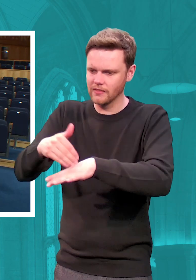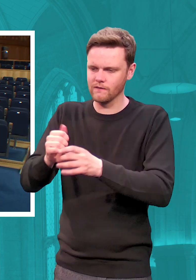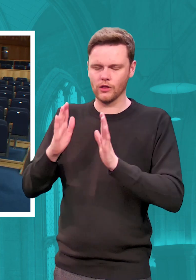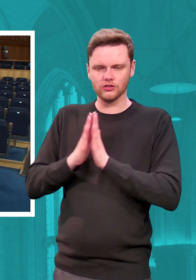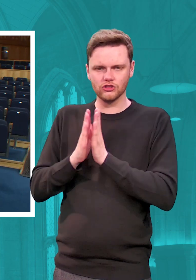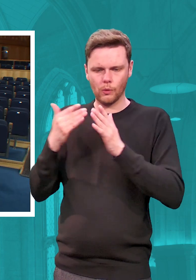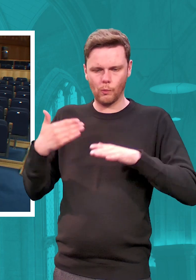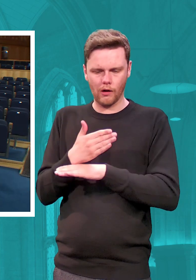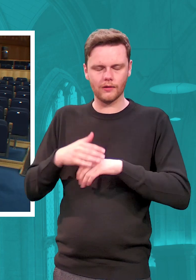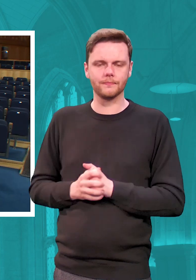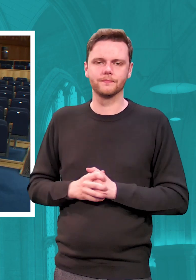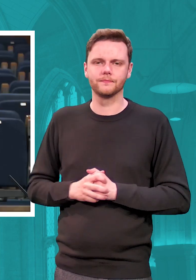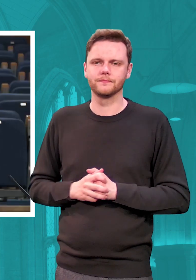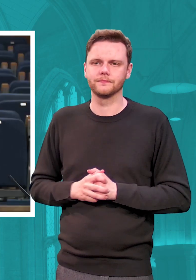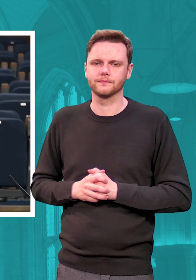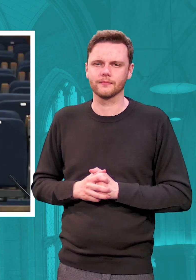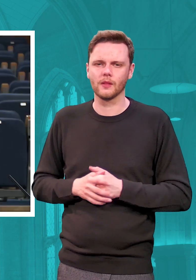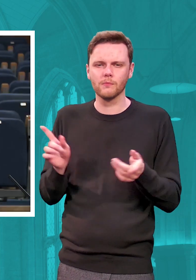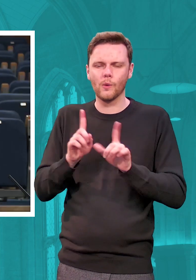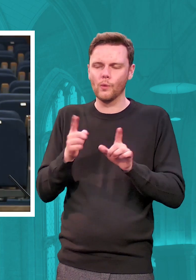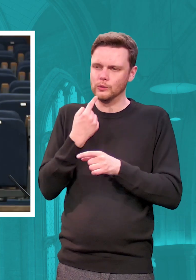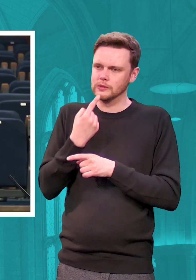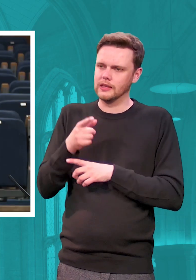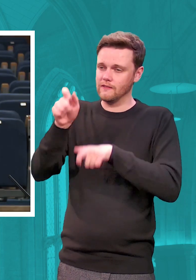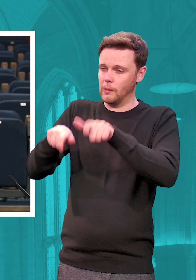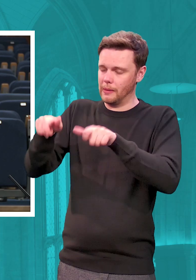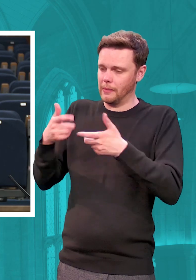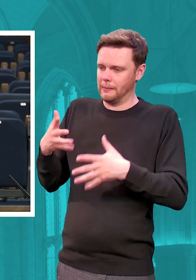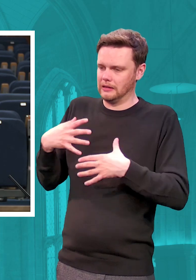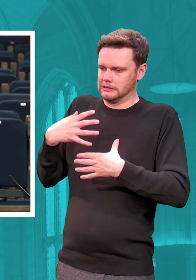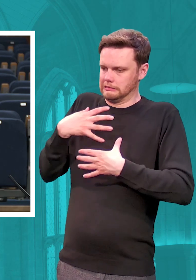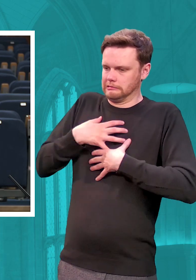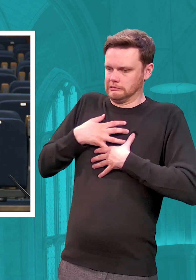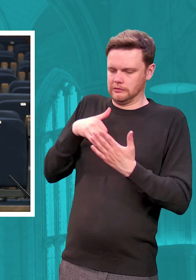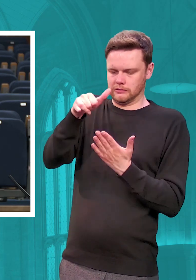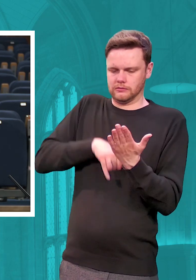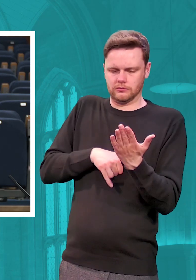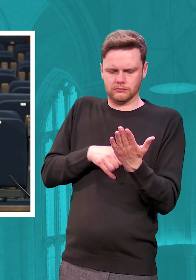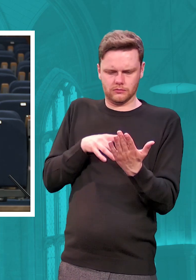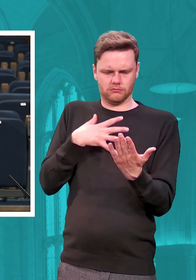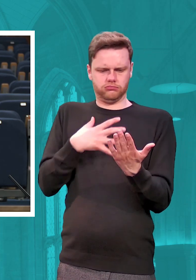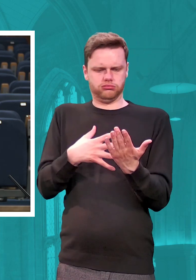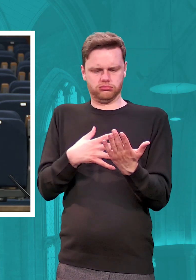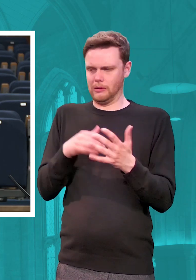But what do you say to those people who are afraid of the changes that are being flagged up in this report? Fewer buildings, fewer ministries,